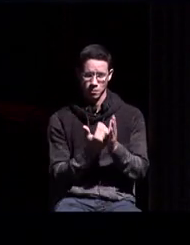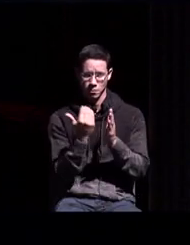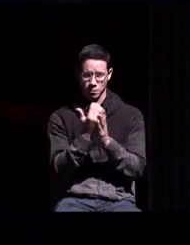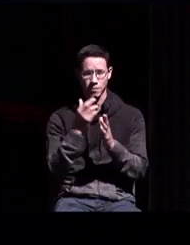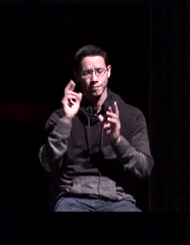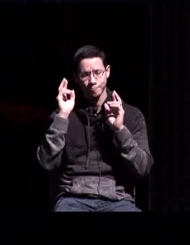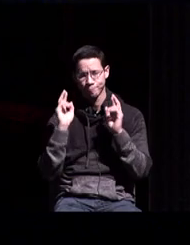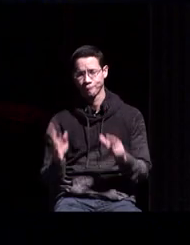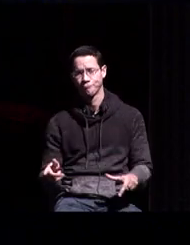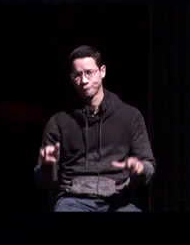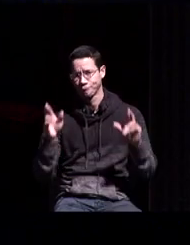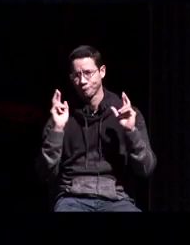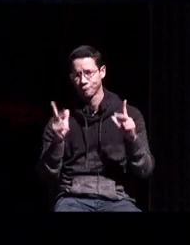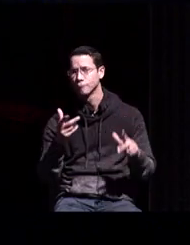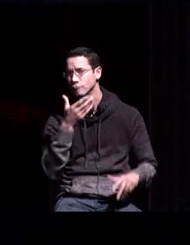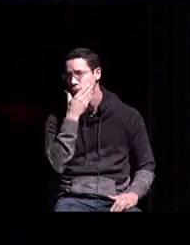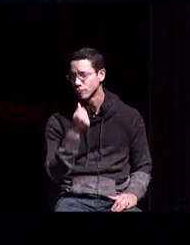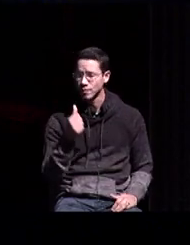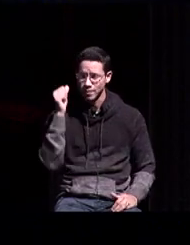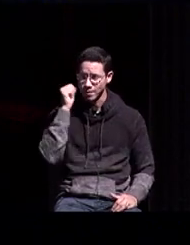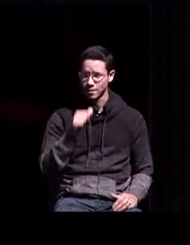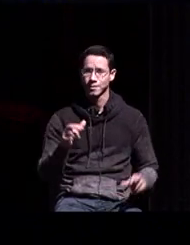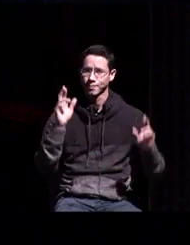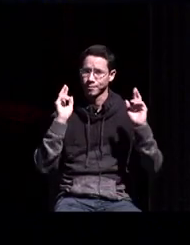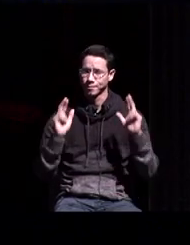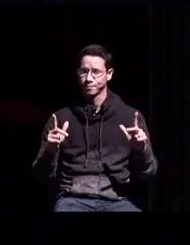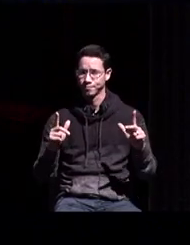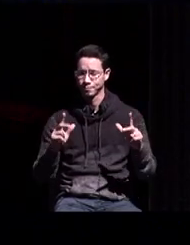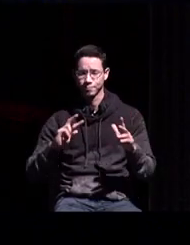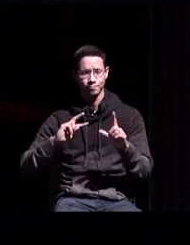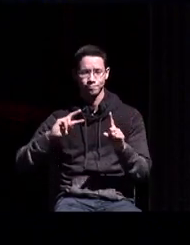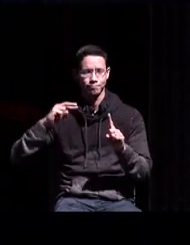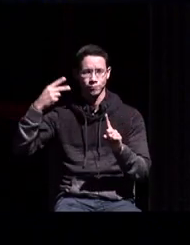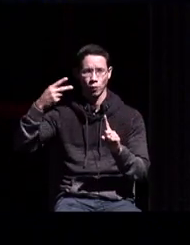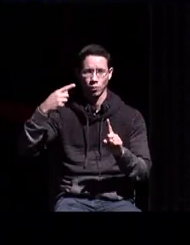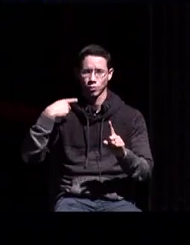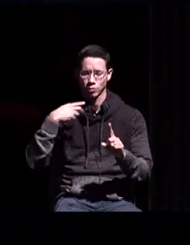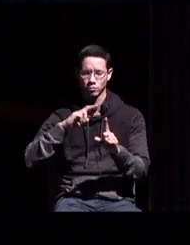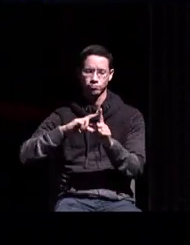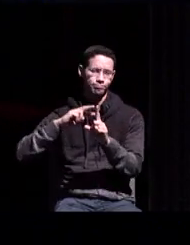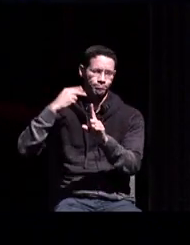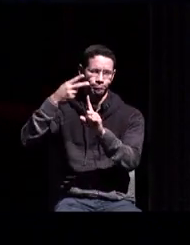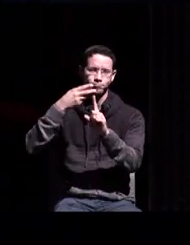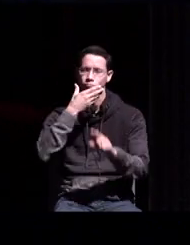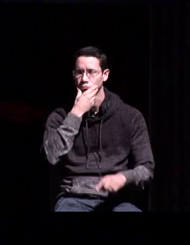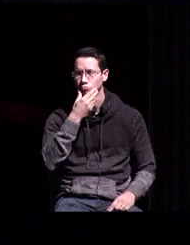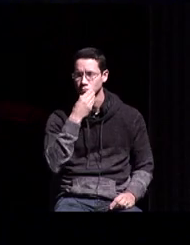men and women. Men get almost twice as much as women.